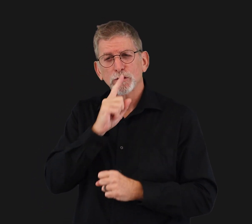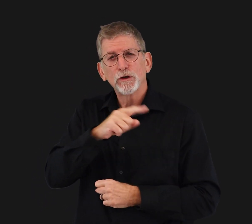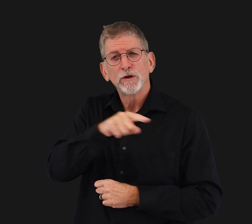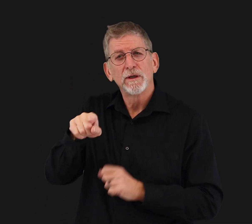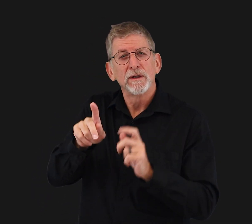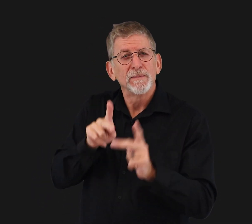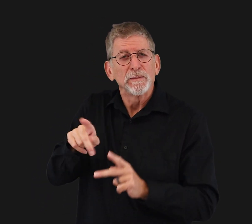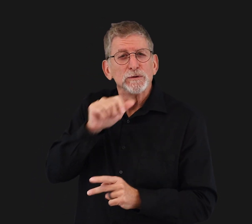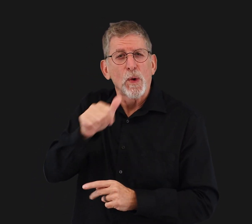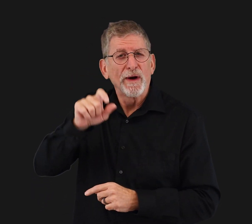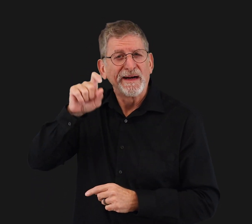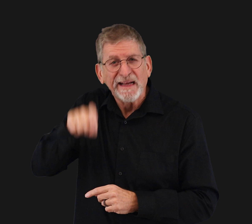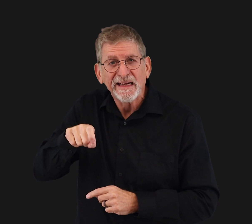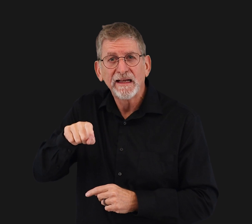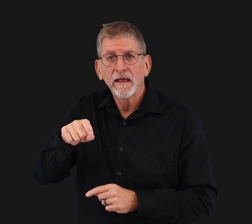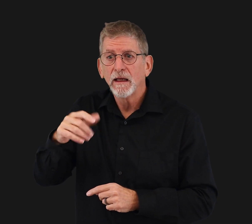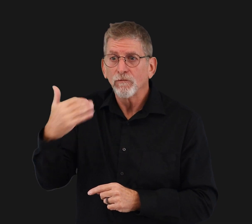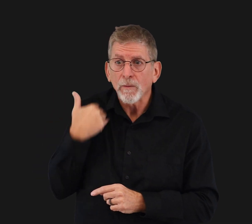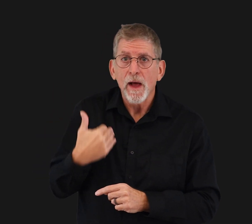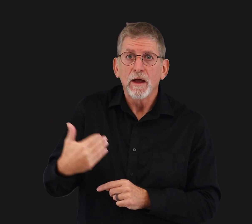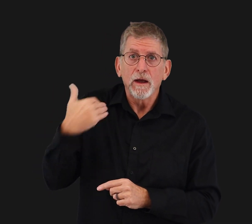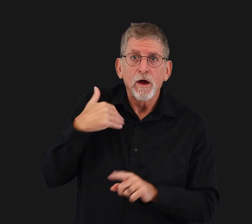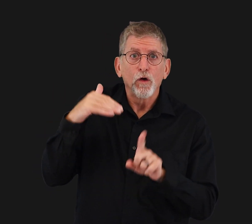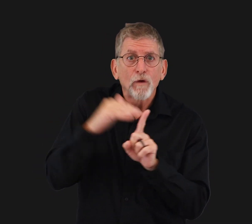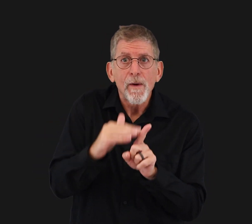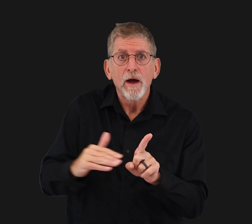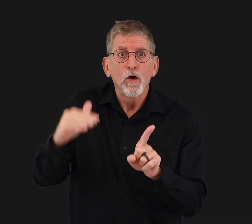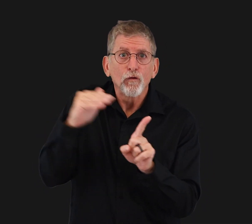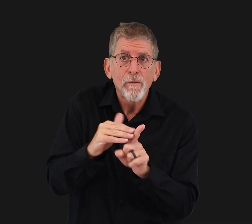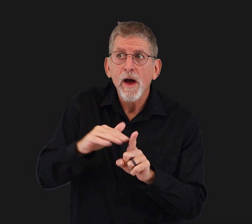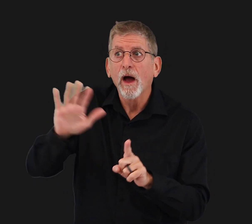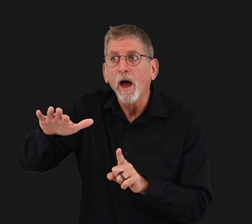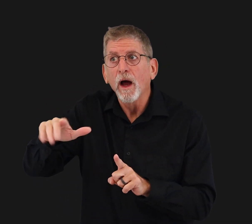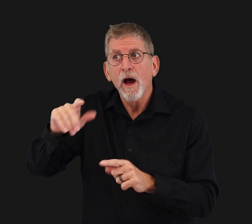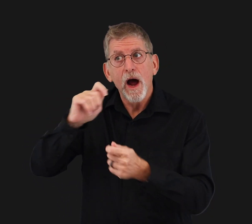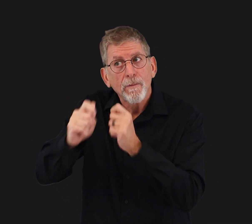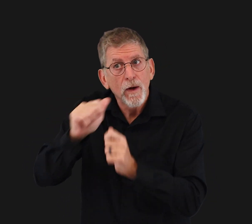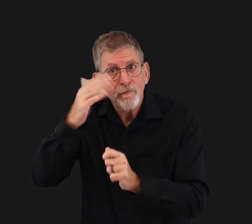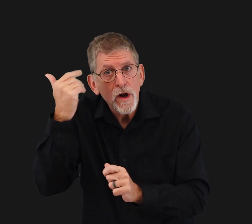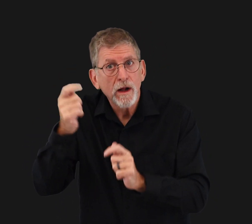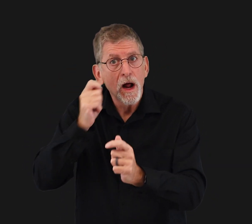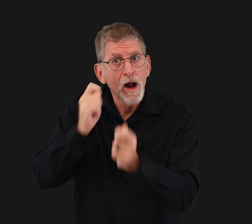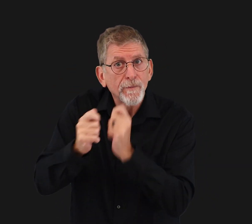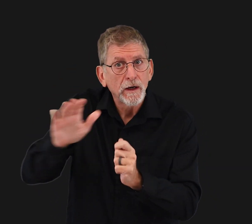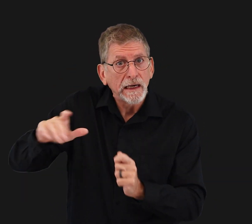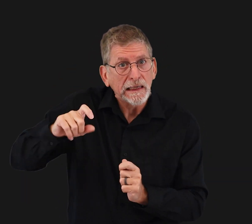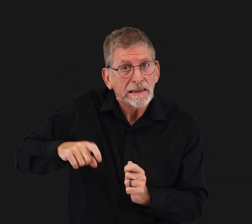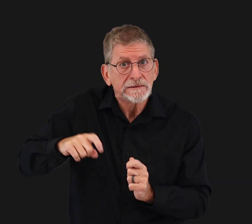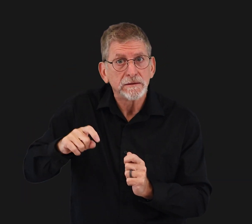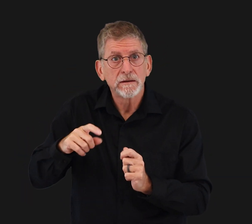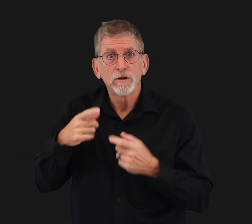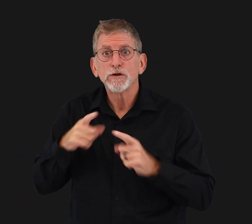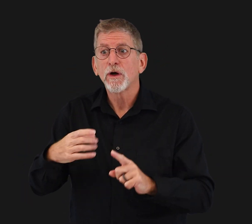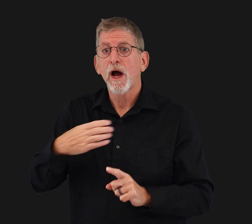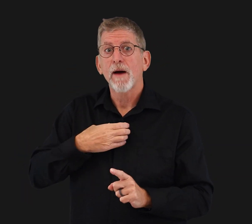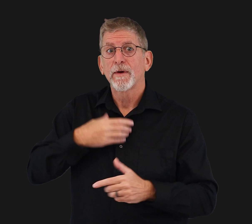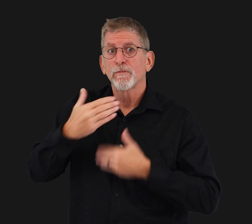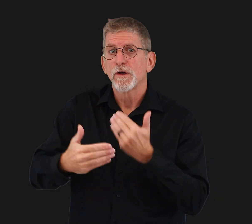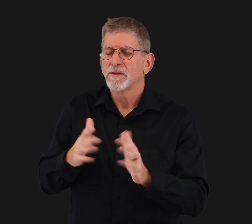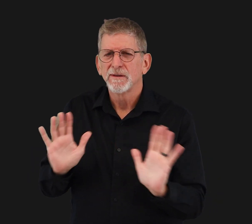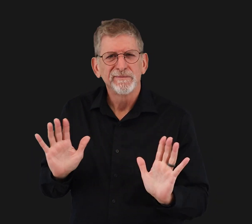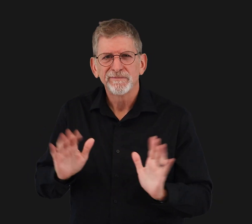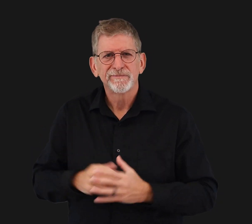• Ensuring individuals don’t need to keep reminding us of their accommodation needs throughout our complaints process